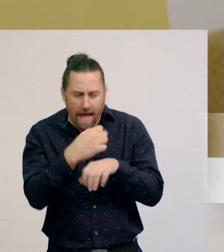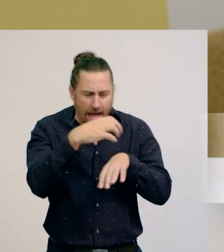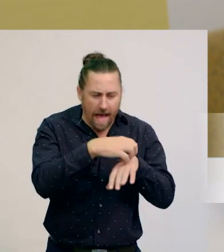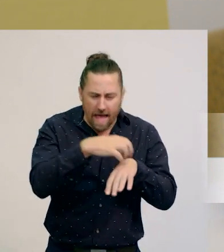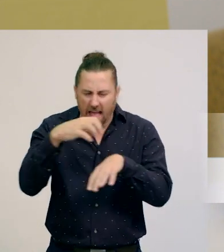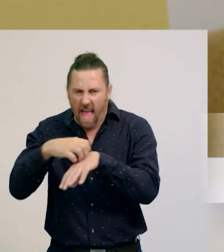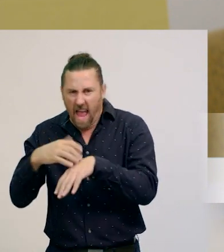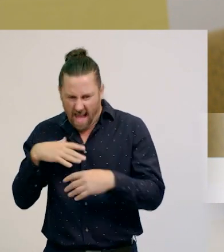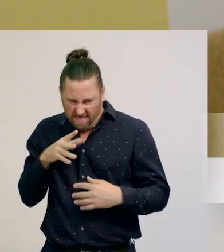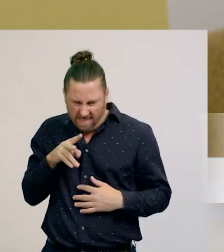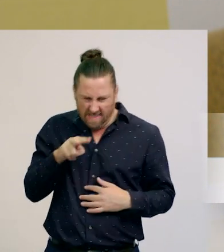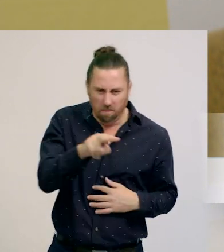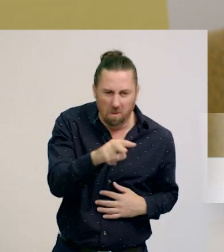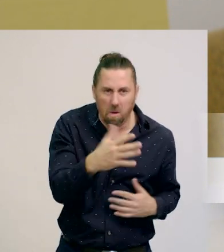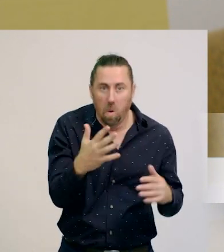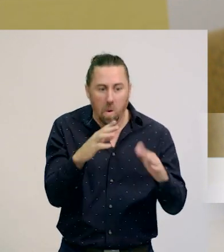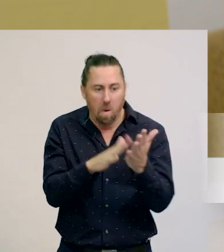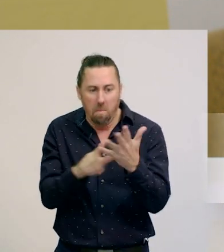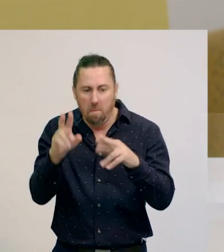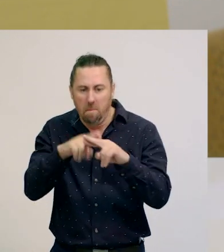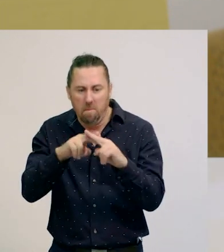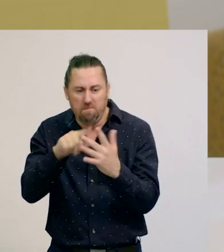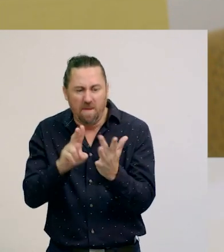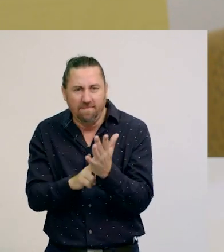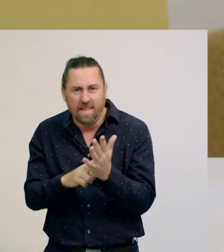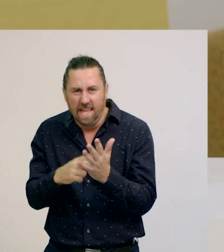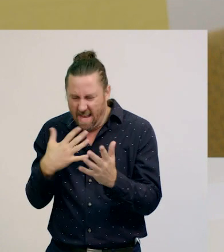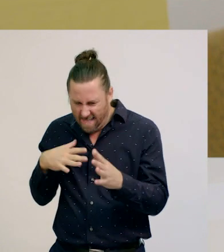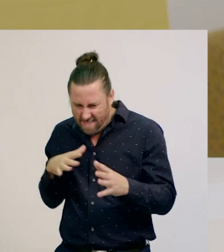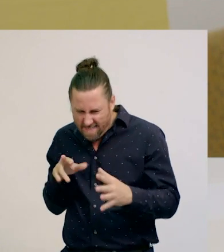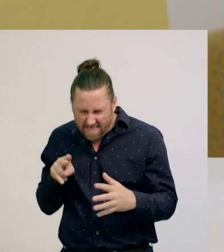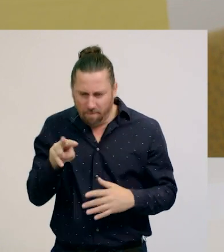Or blueberry muffins? If you have to double a recipe,